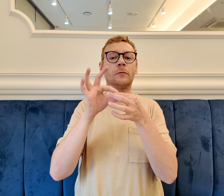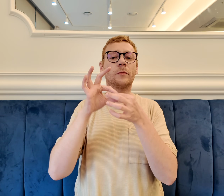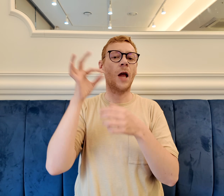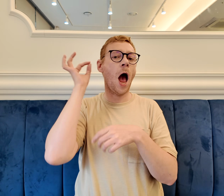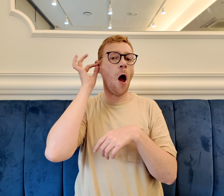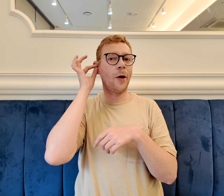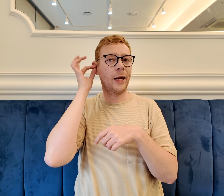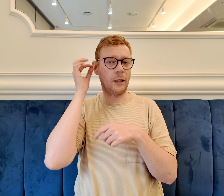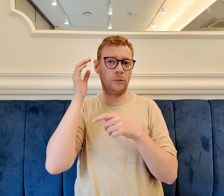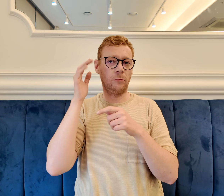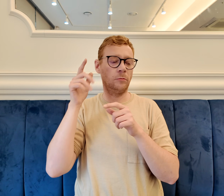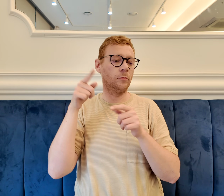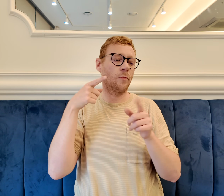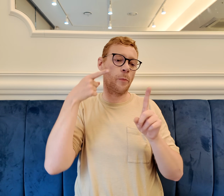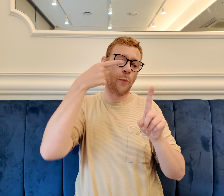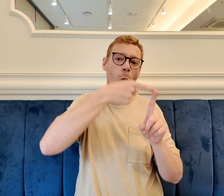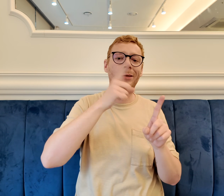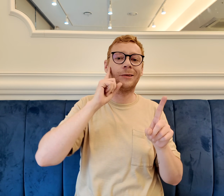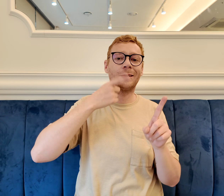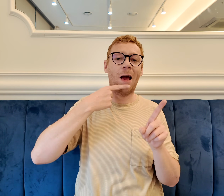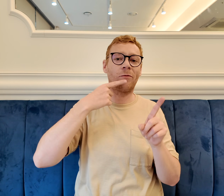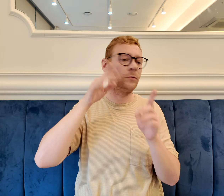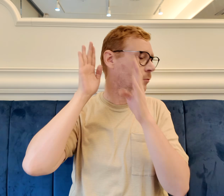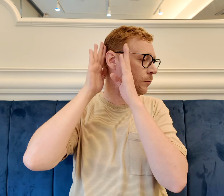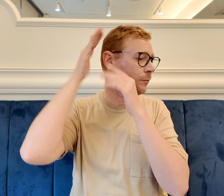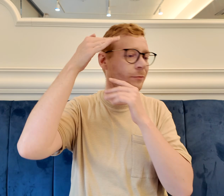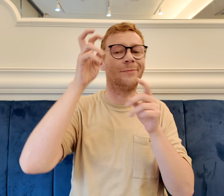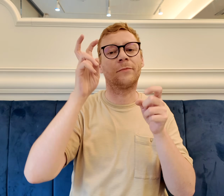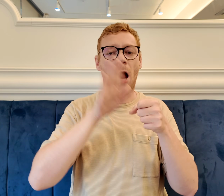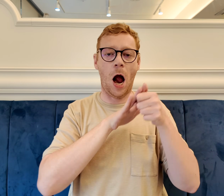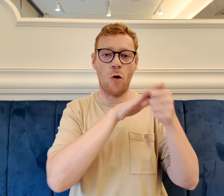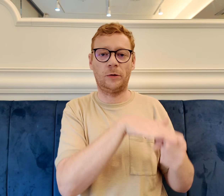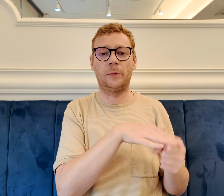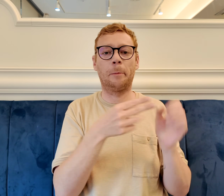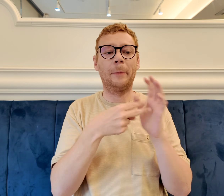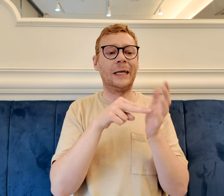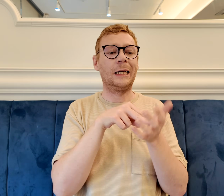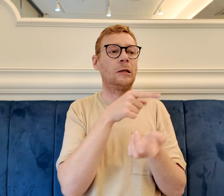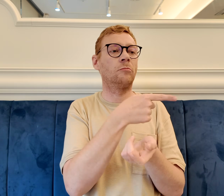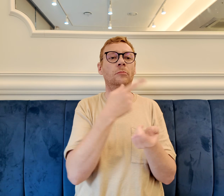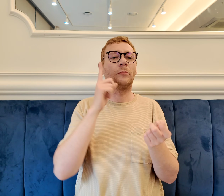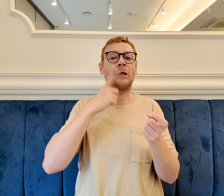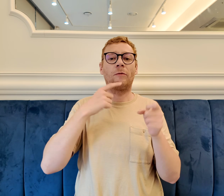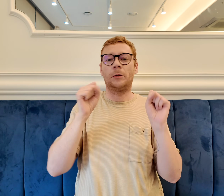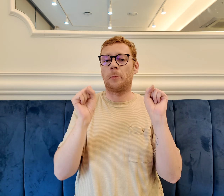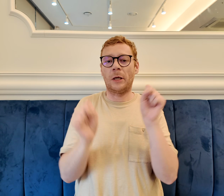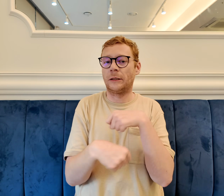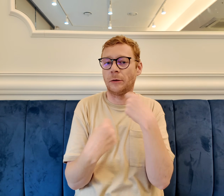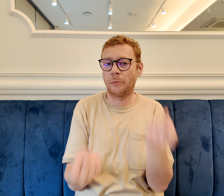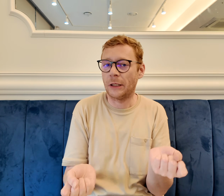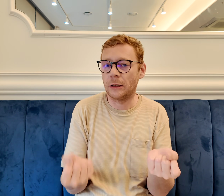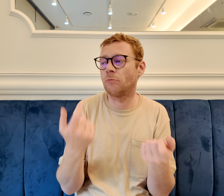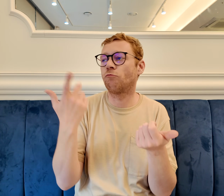It 's because hearing people judge deaf people by the standard of "having to hear" and confine them within that framework. "You can't do it because you can't hear.